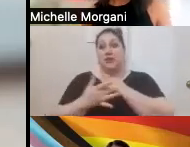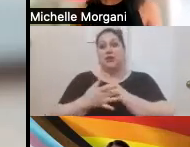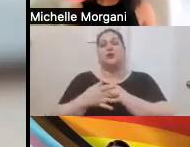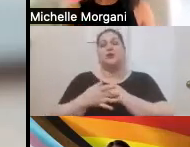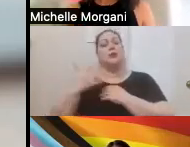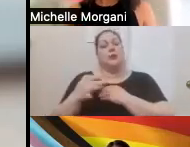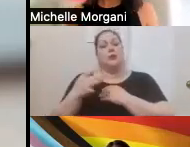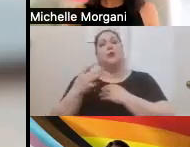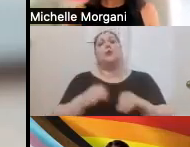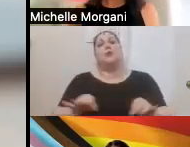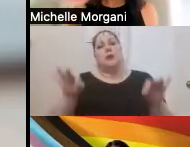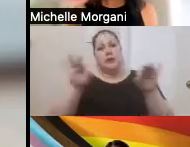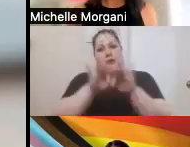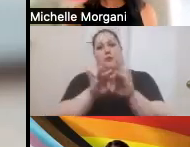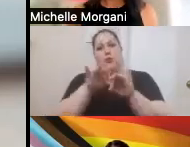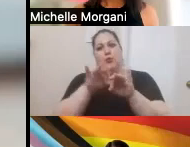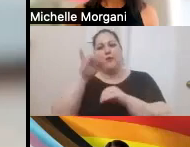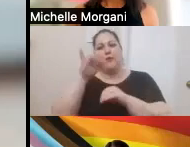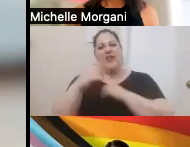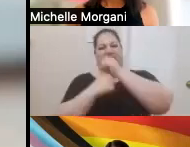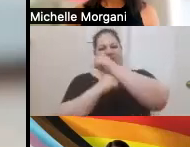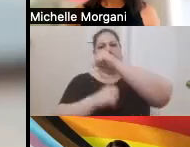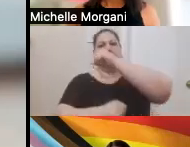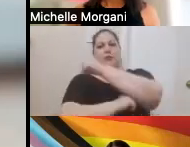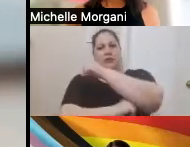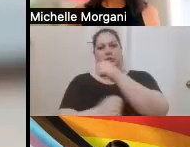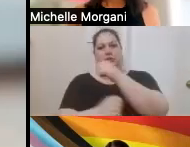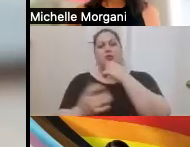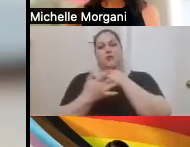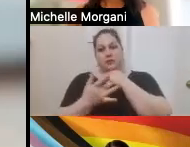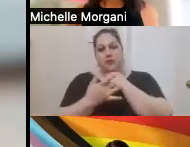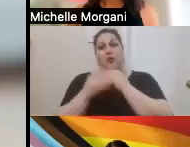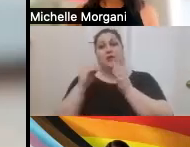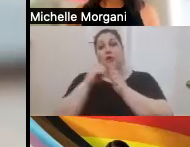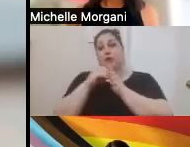for those foundational technologies that the student would hopefully have